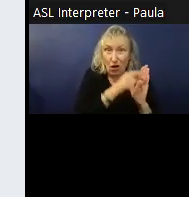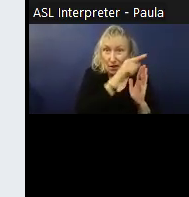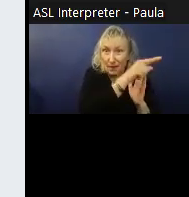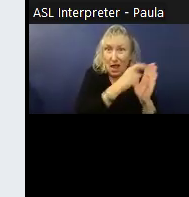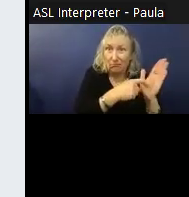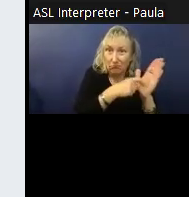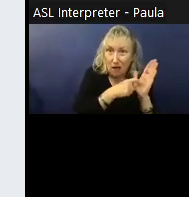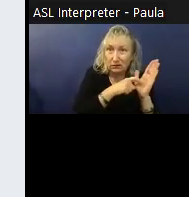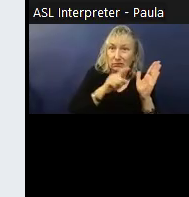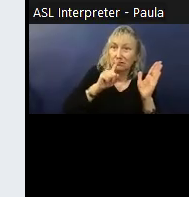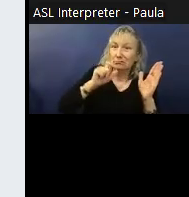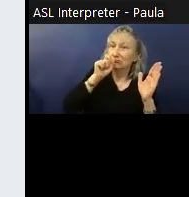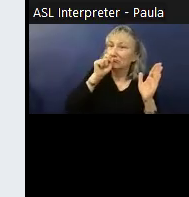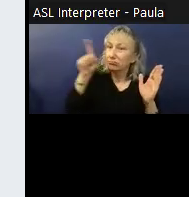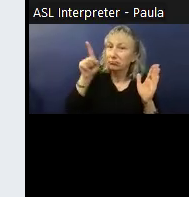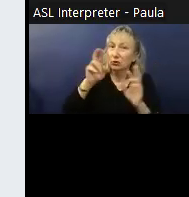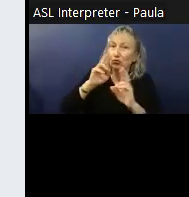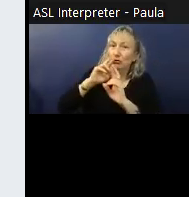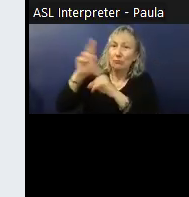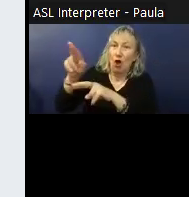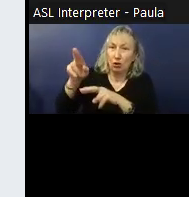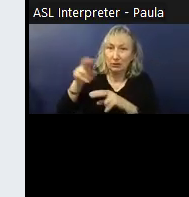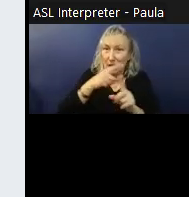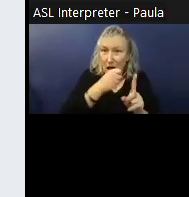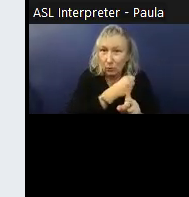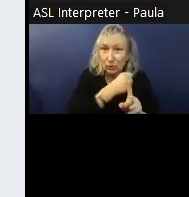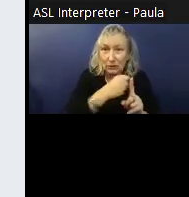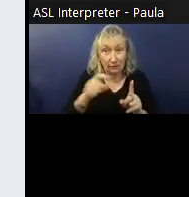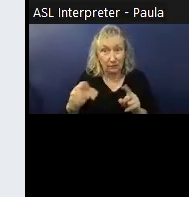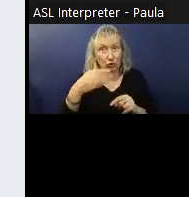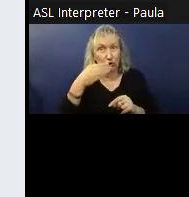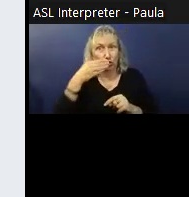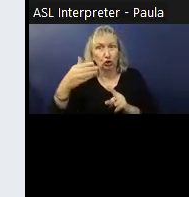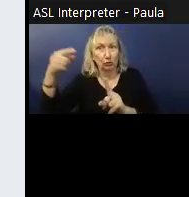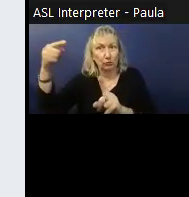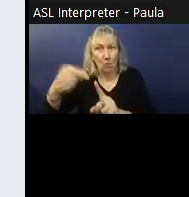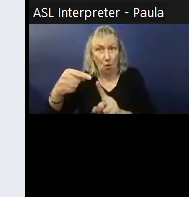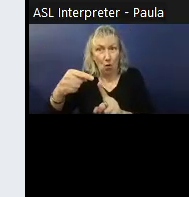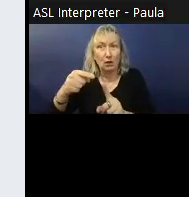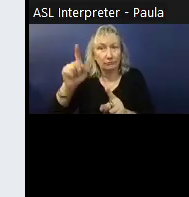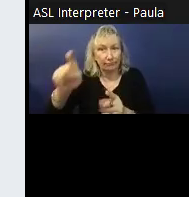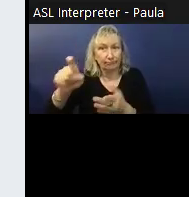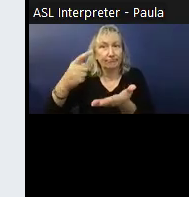So I think that that that opens up a very good line of conversation that we can certainly we'll we'll have to talk about that.